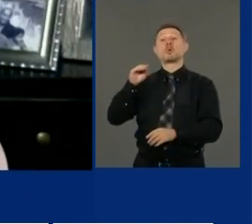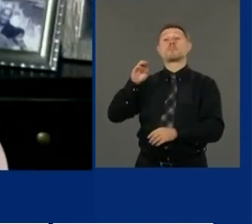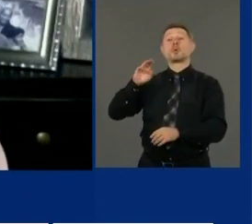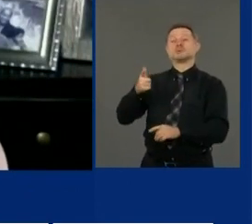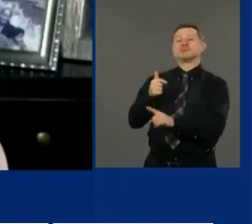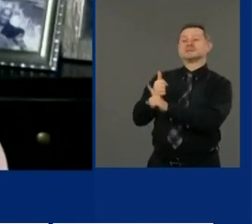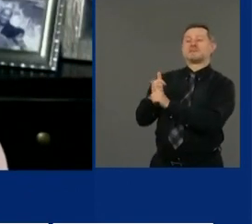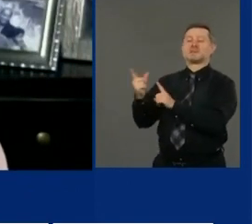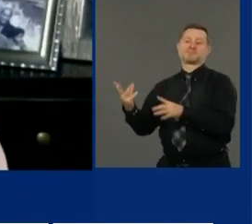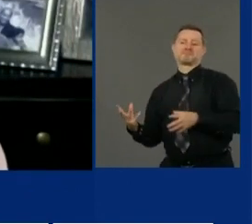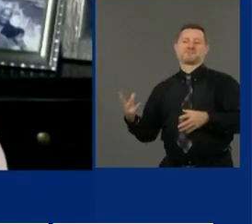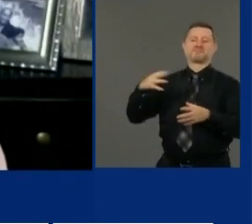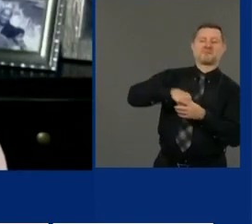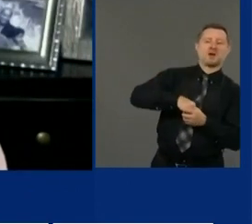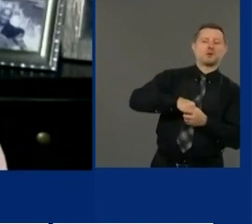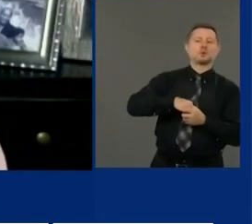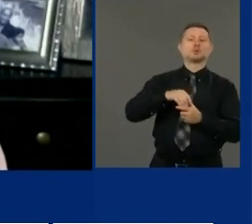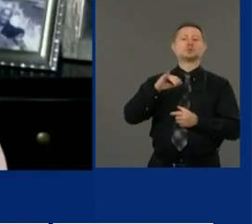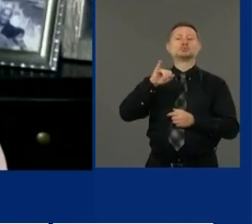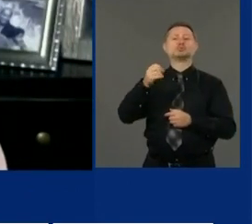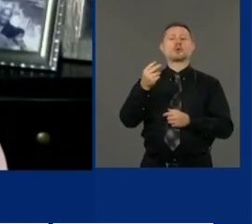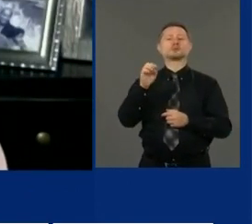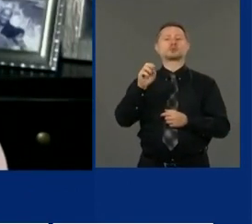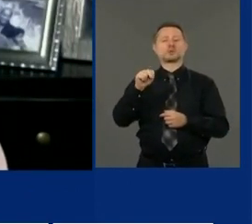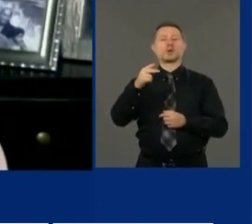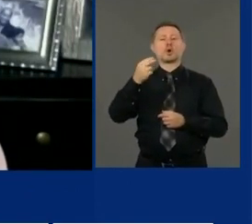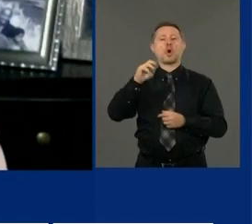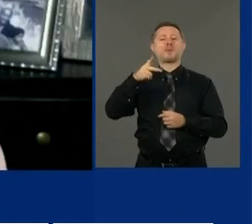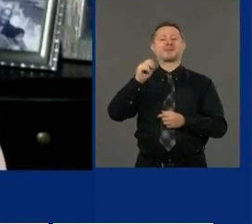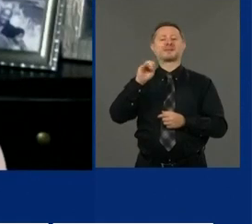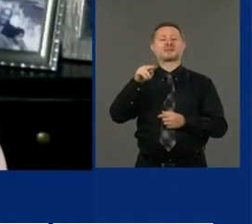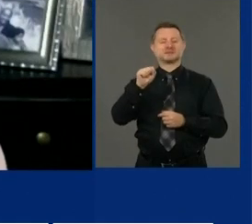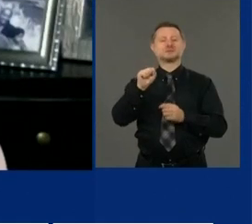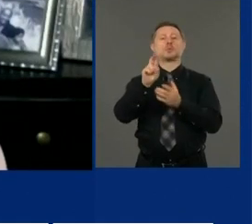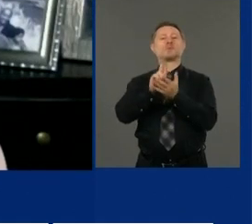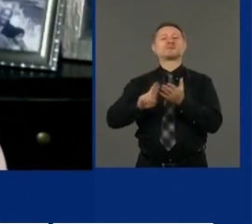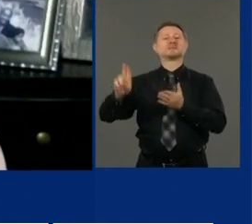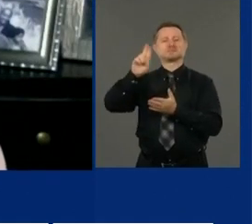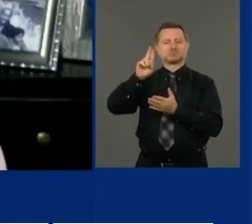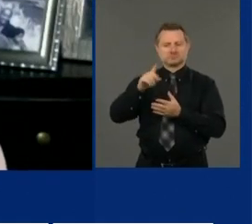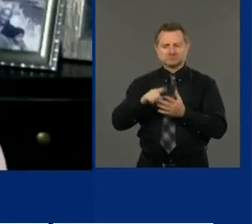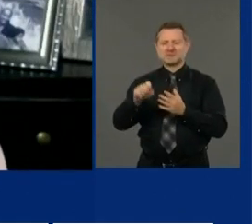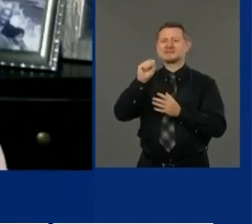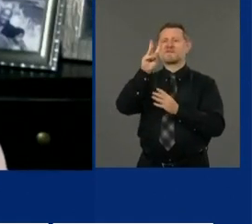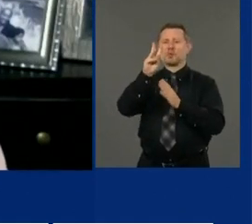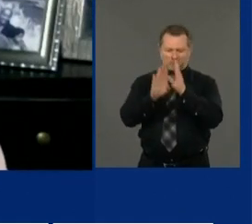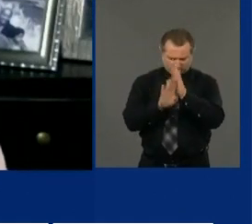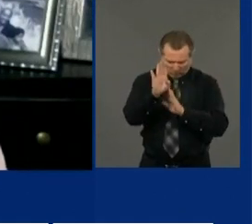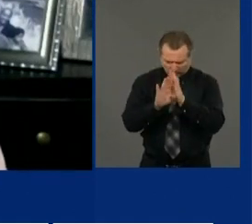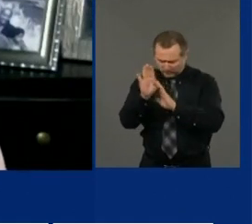AND WE WORKED WITH THE FORMER MAYOR WHO STEPPED UP AND BROUGHT JOHN HOPKINS TO THE